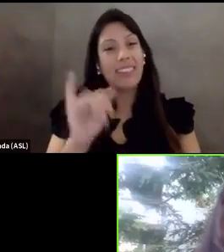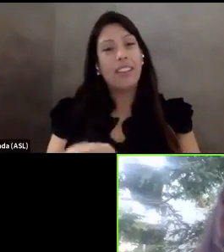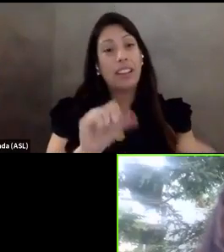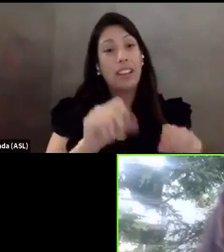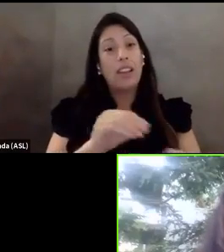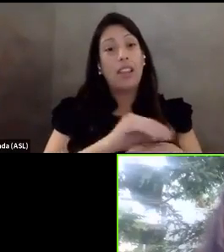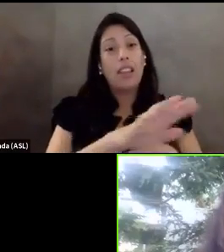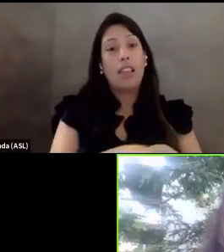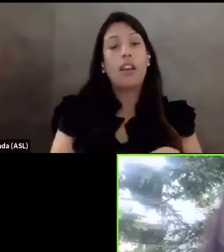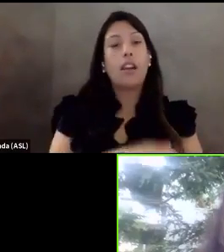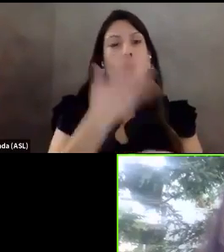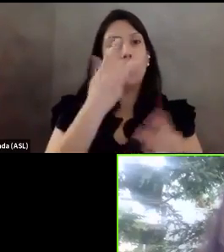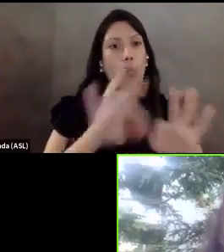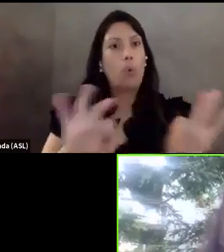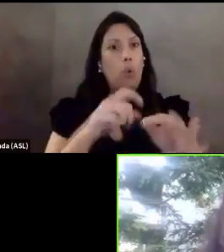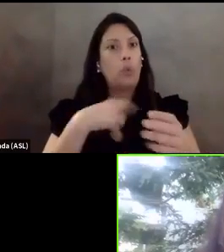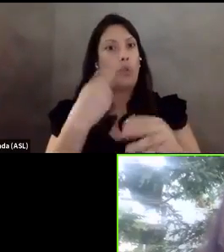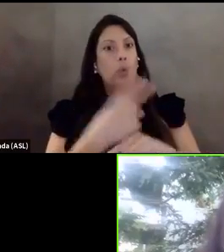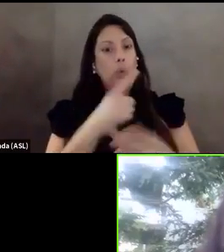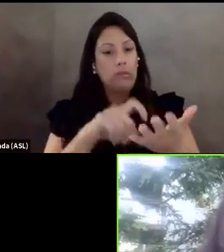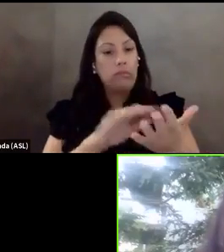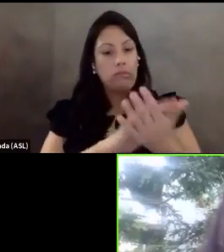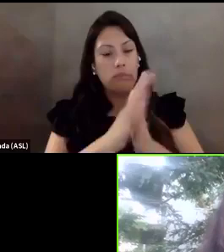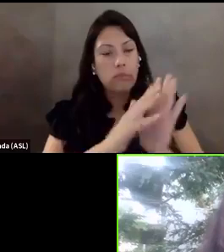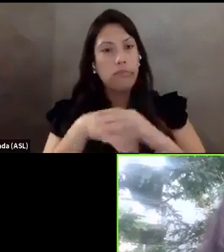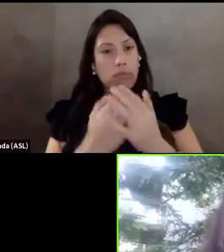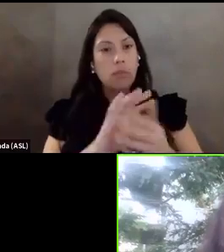And therefore there is definitely a much